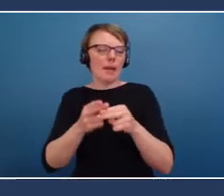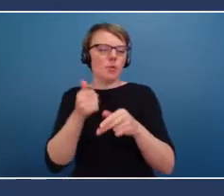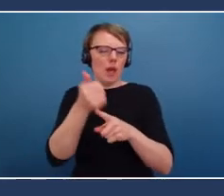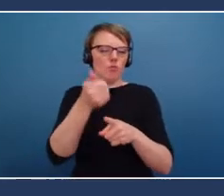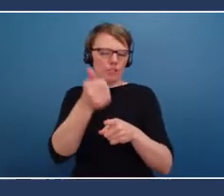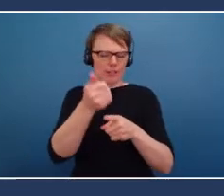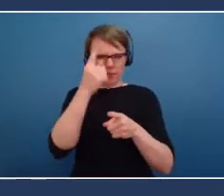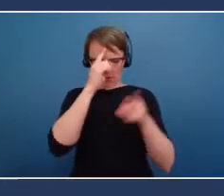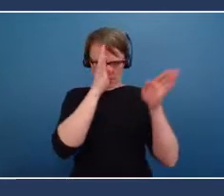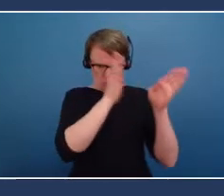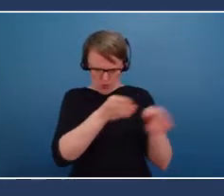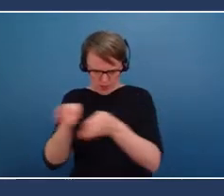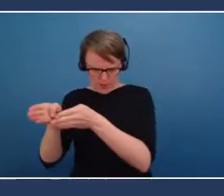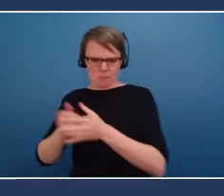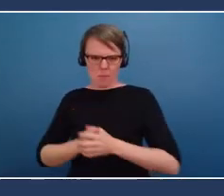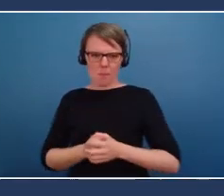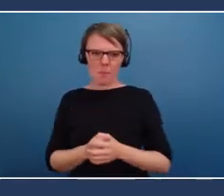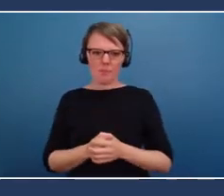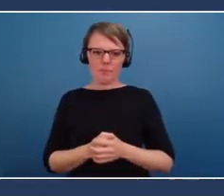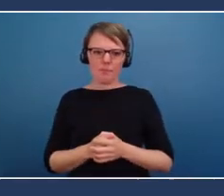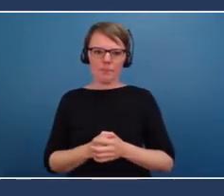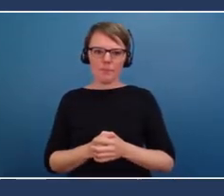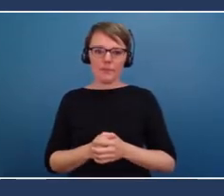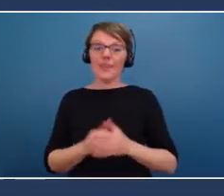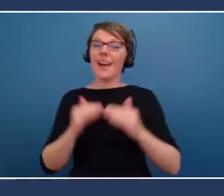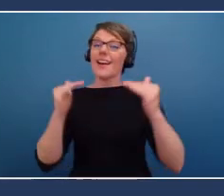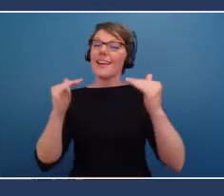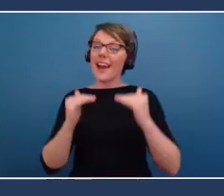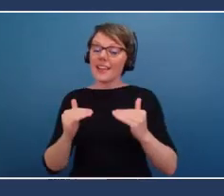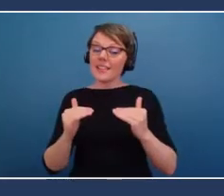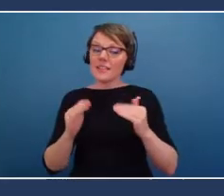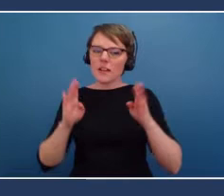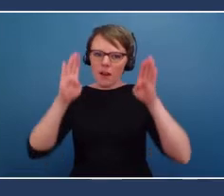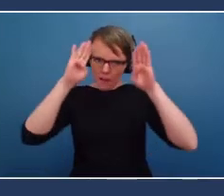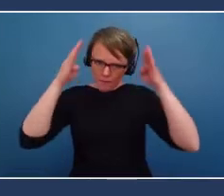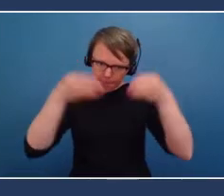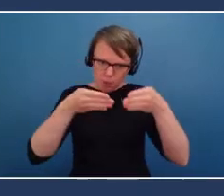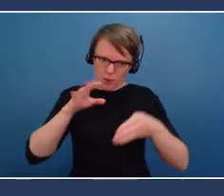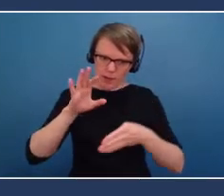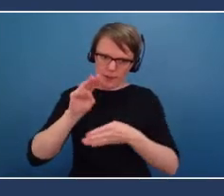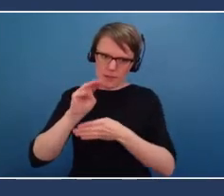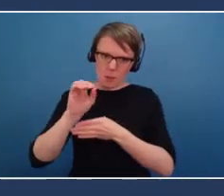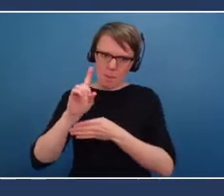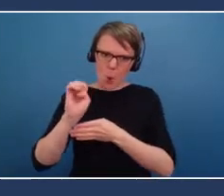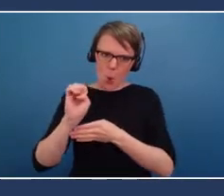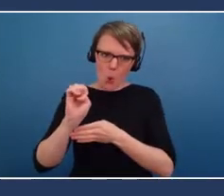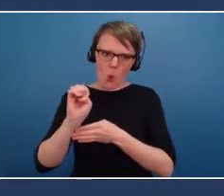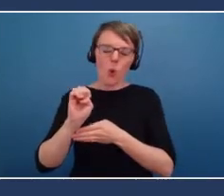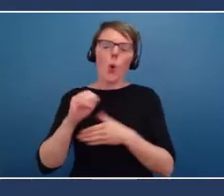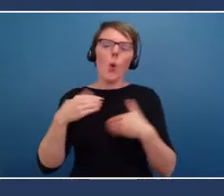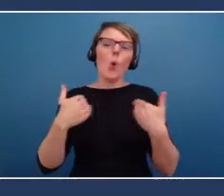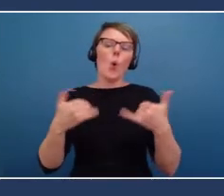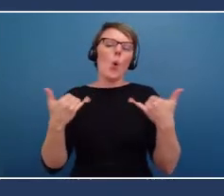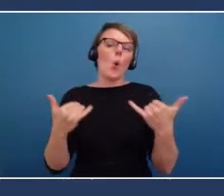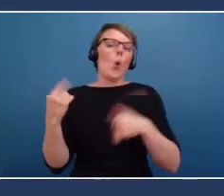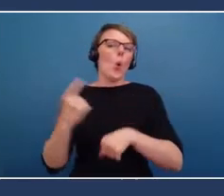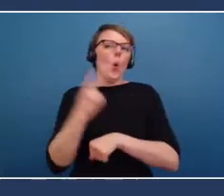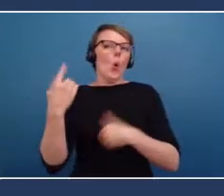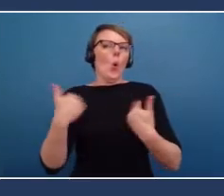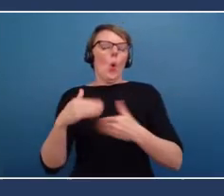Next, focus mode. Distraction is such a challenge. Especially in these times of remote working.